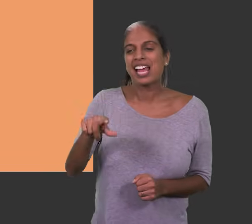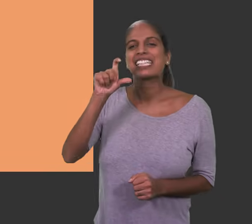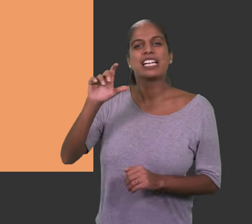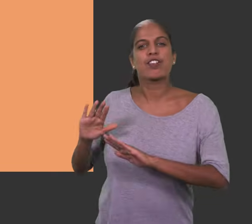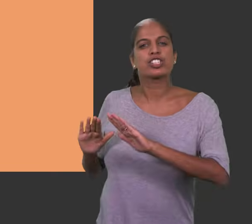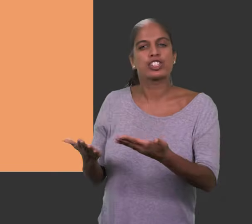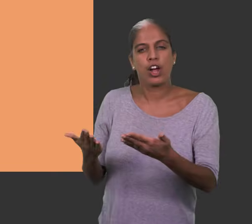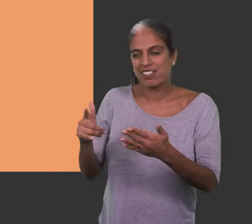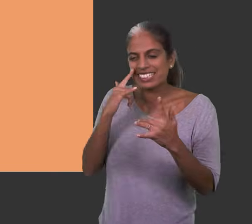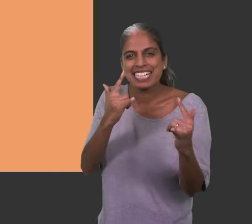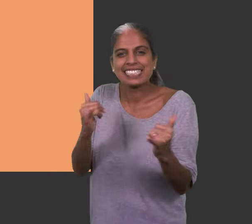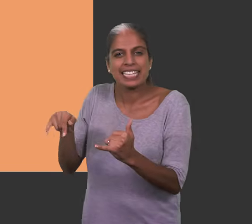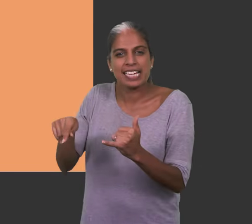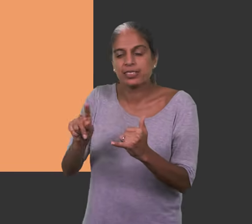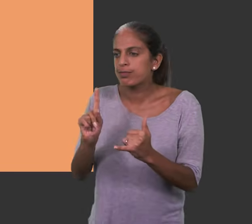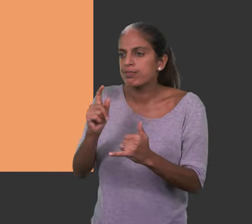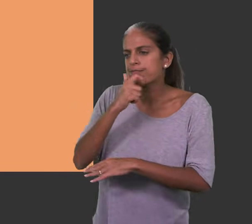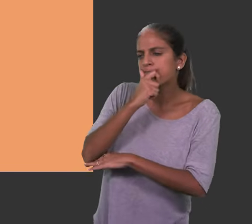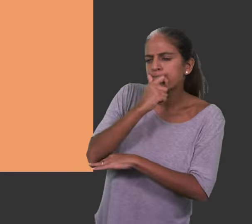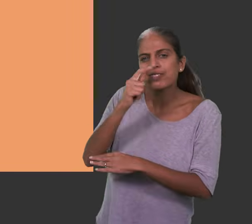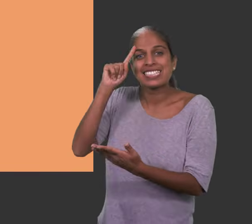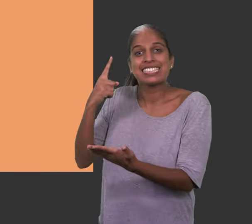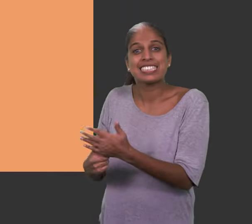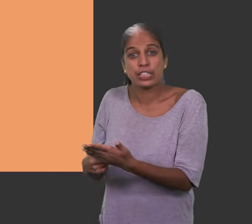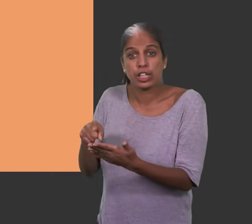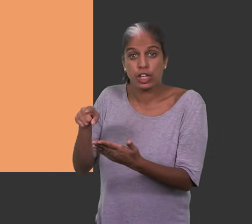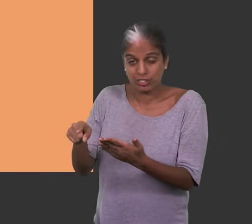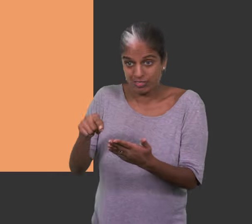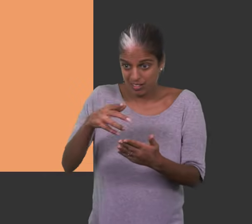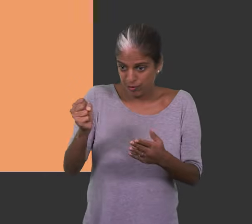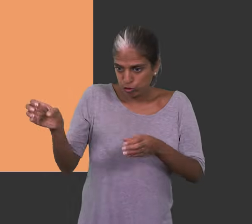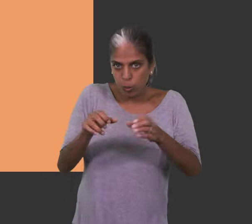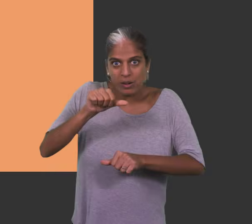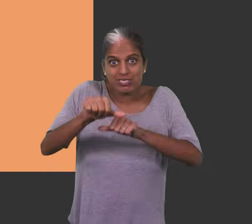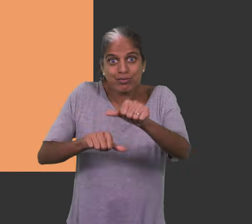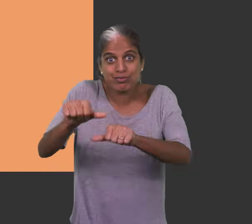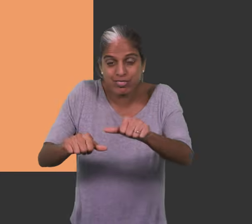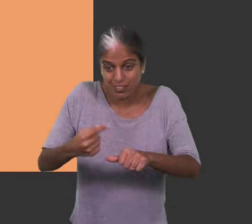Hello. As the Civil Service Judgement Test is often one of the first steps in our recruitment process,